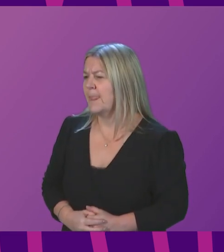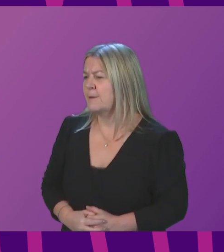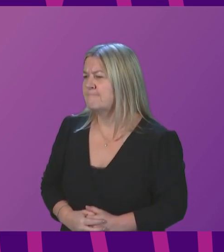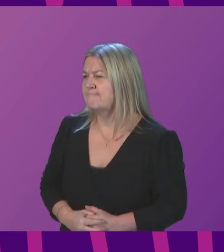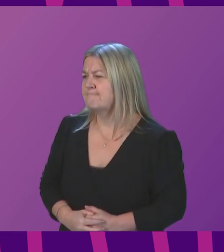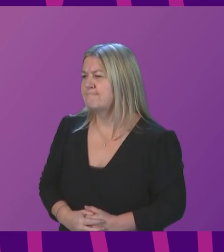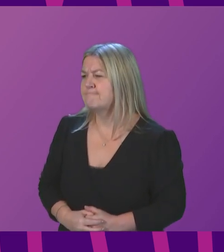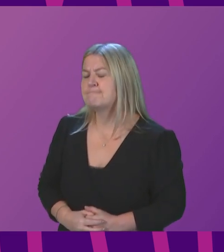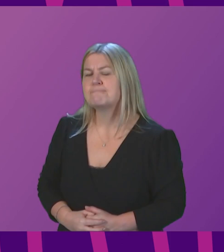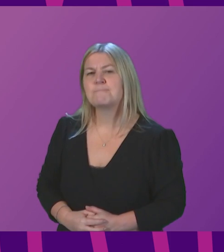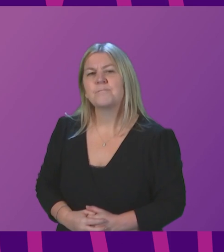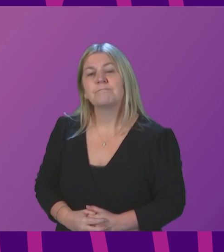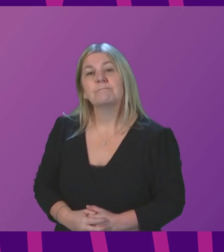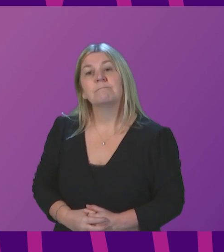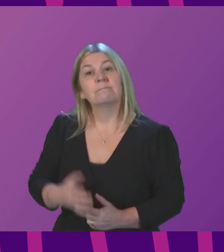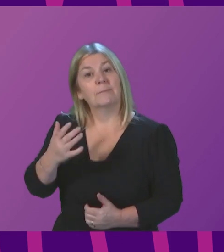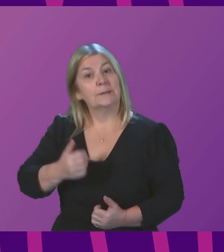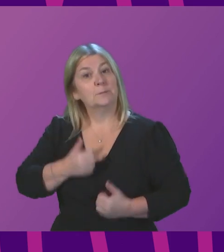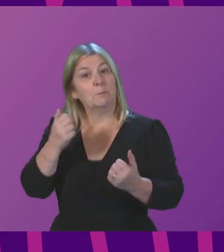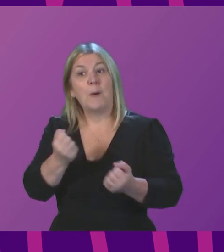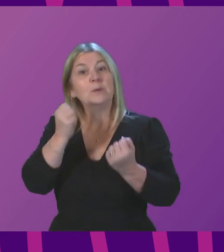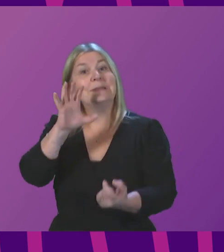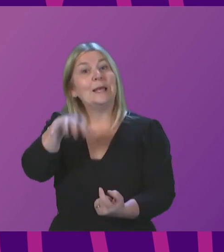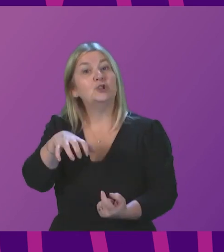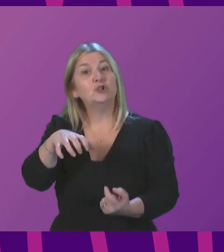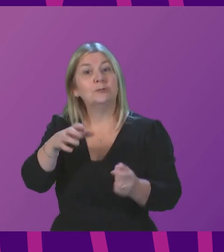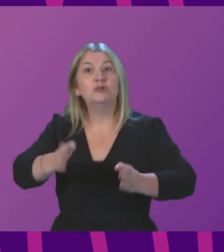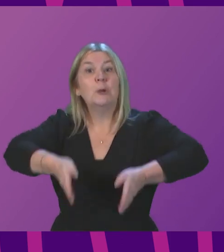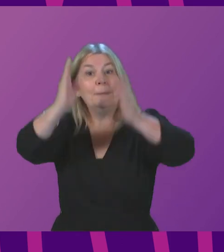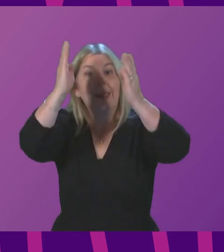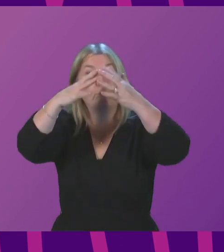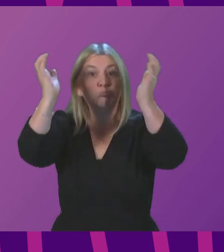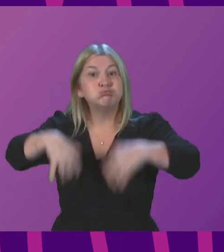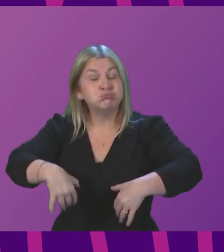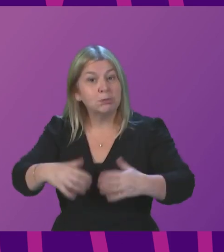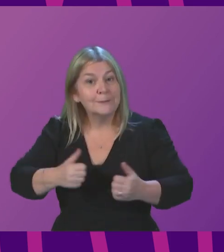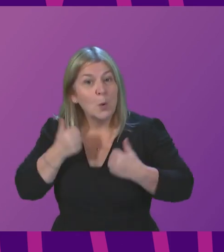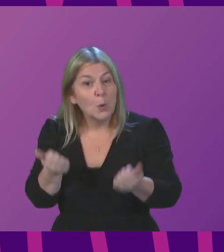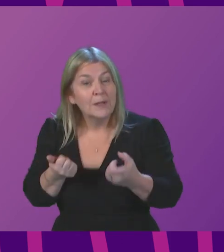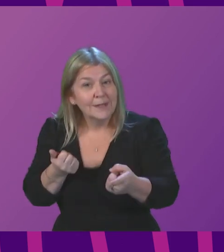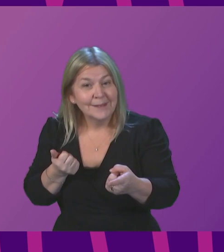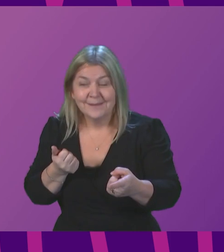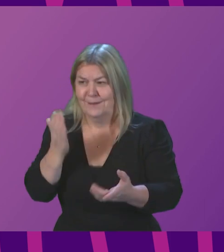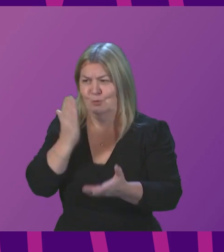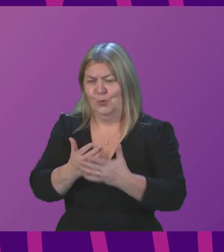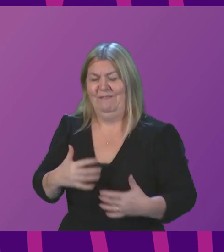As the Longannet chimney was demolished this morning, I am sure that the First Minister felt that it was an historic moment in our journey towards net zero. It was, however,